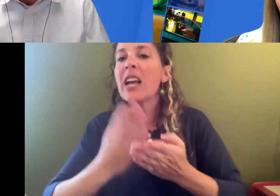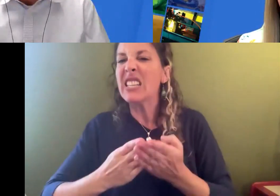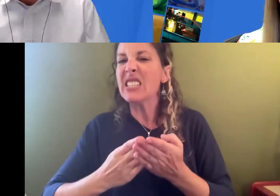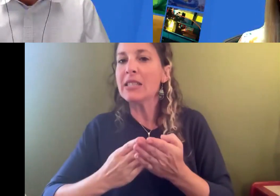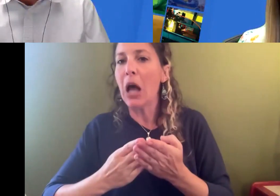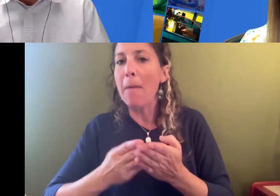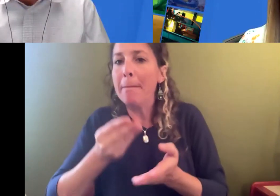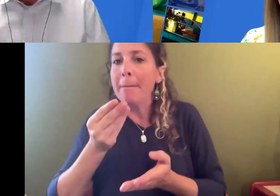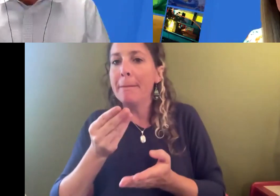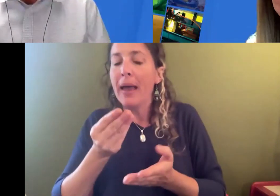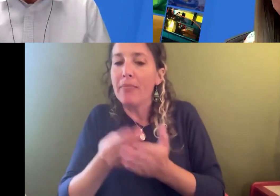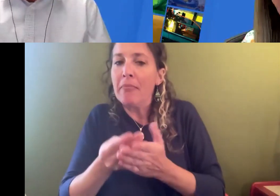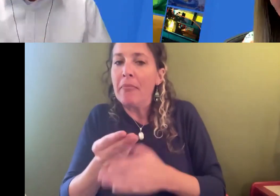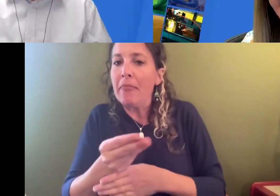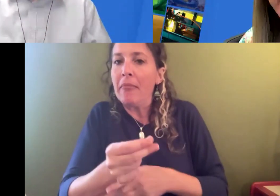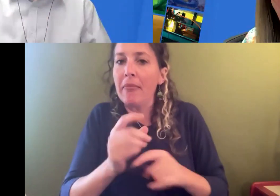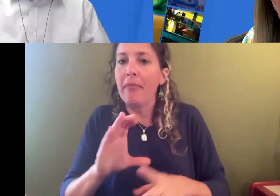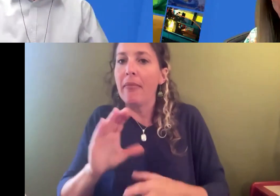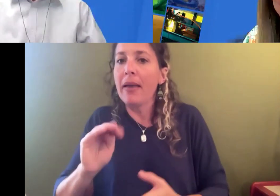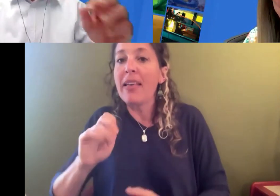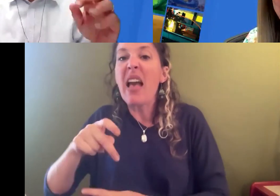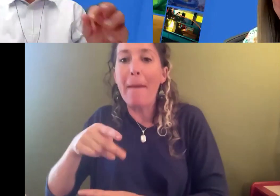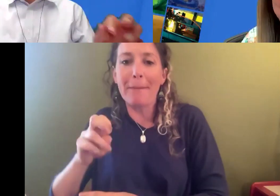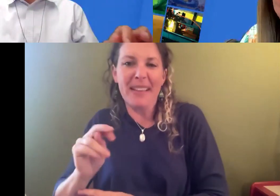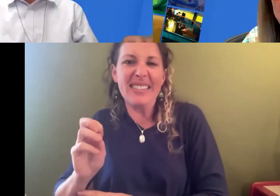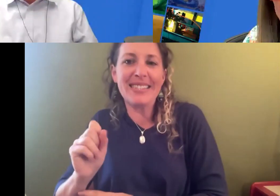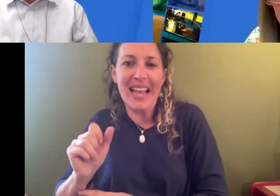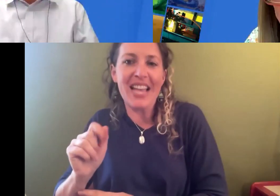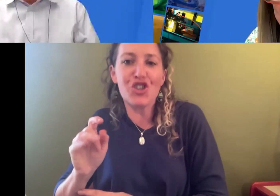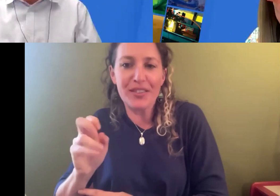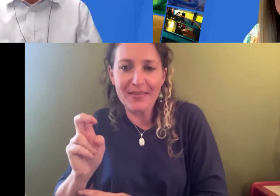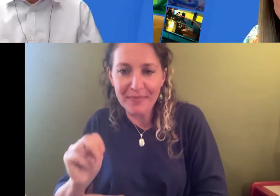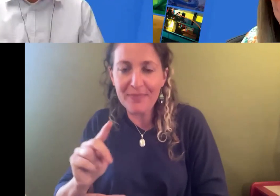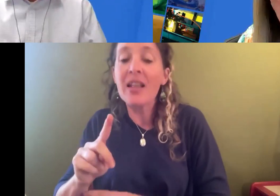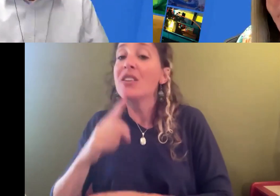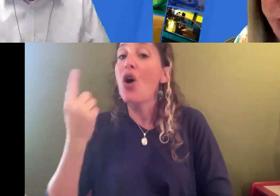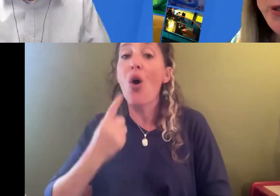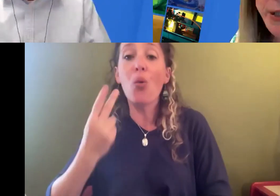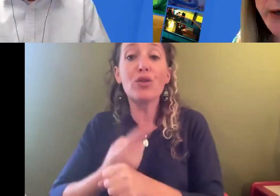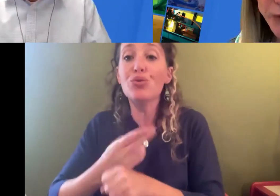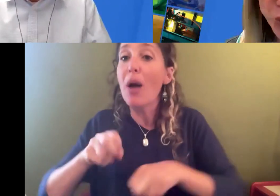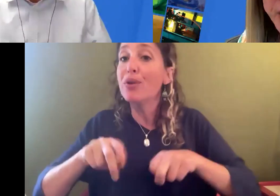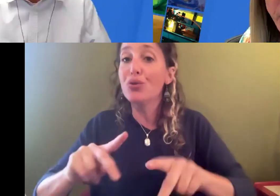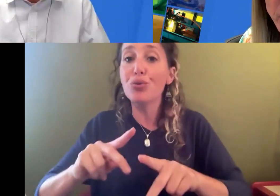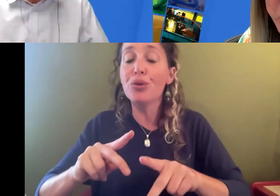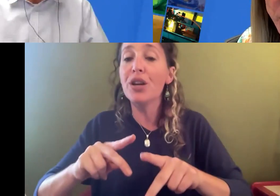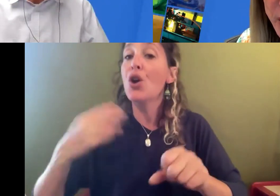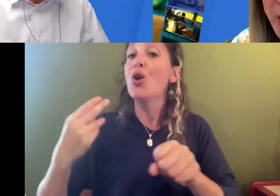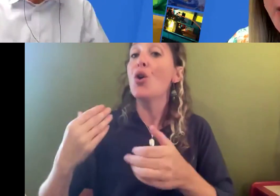We always use that as an opportunity to change to a new set of terms and conditions.